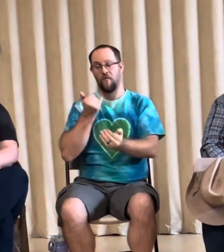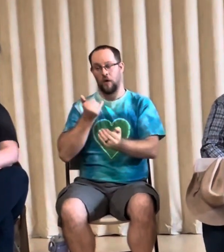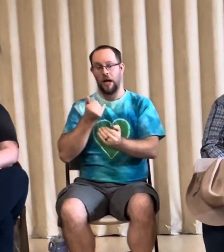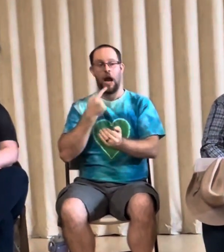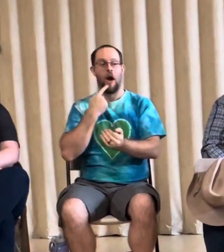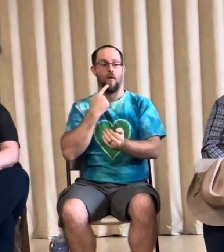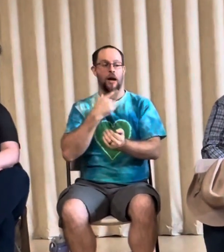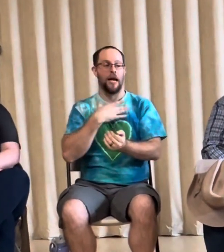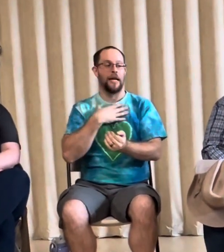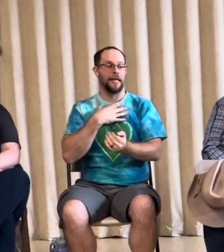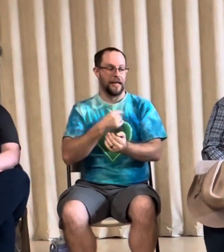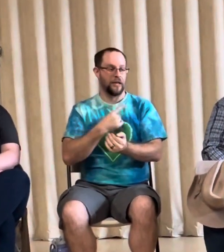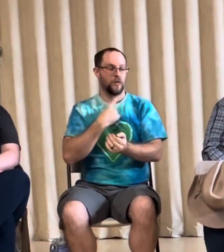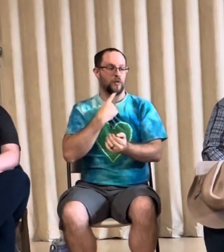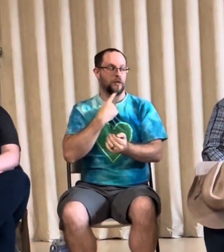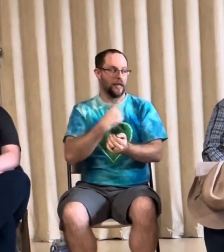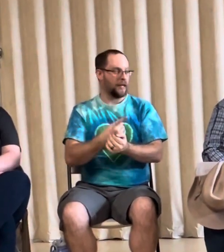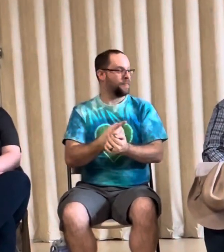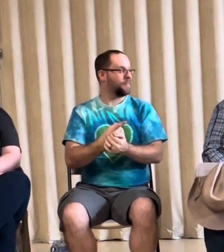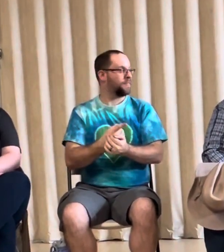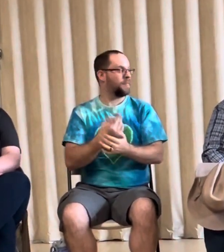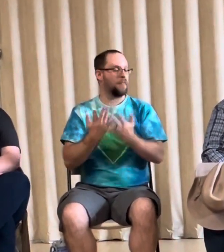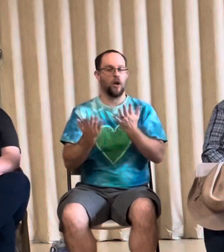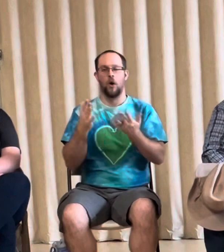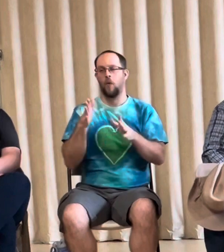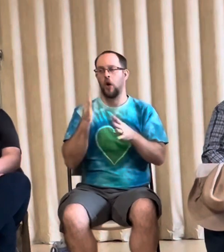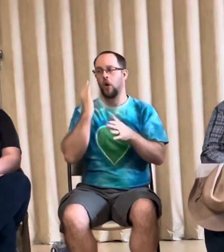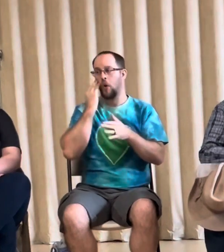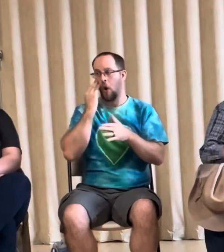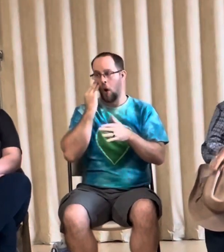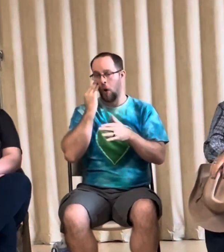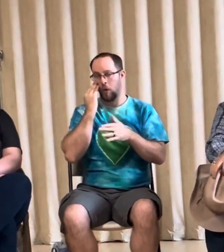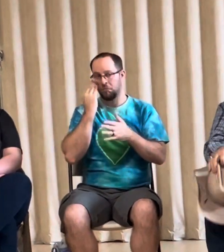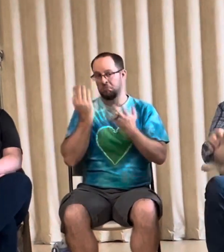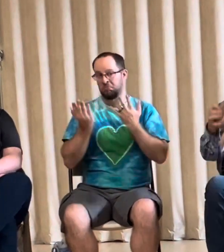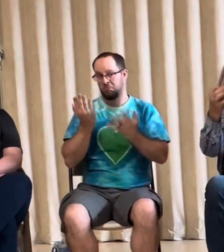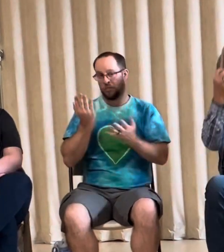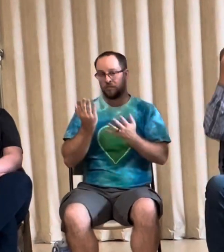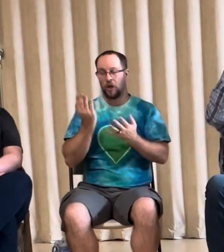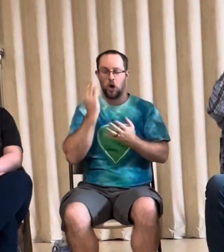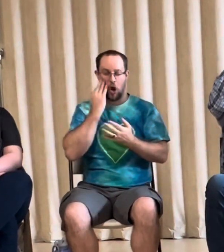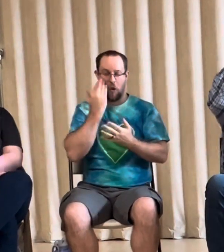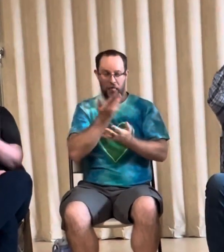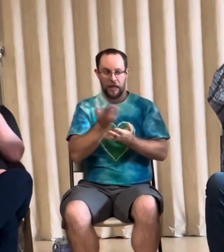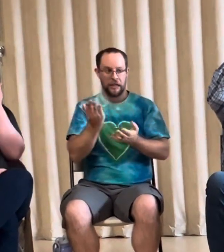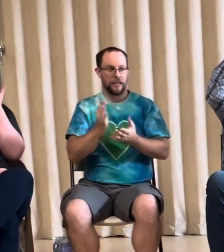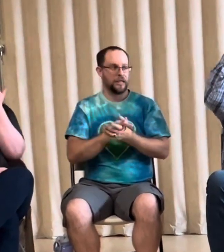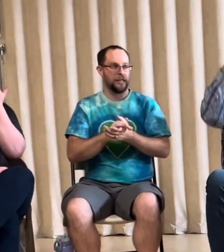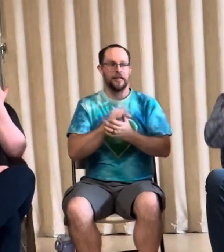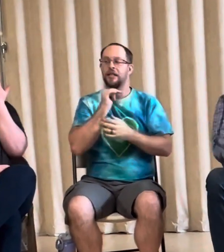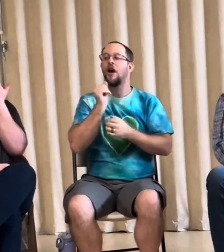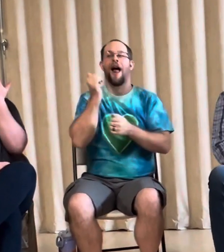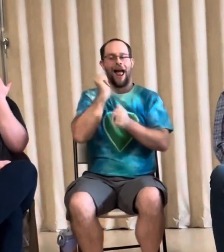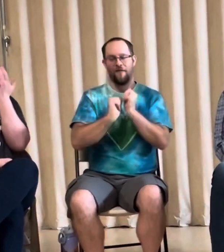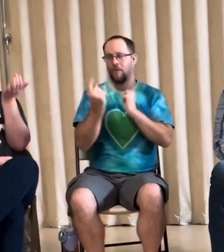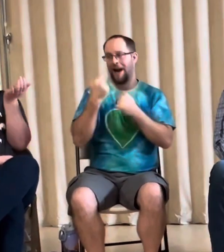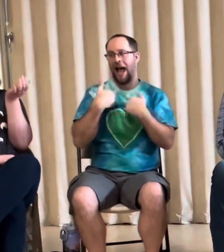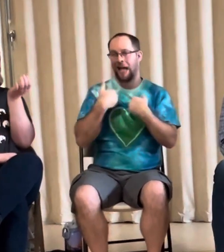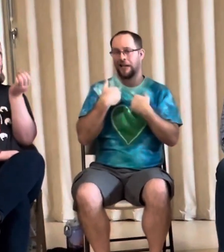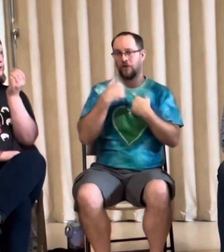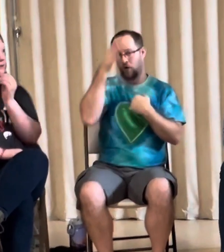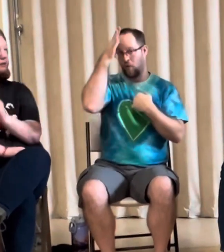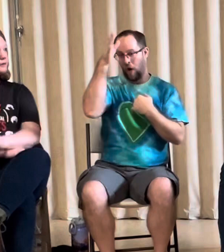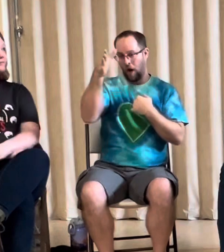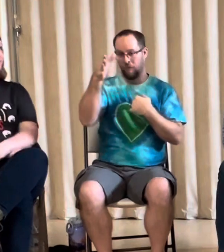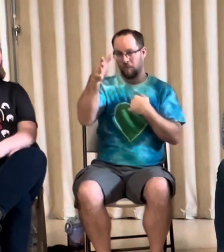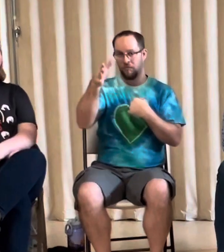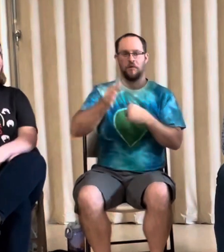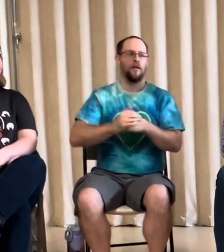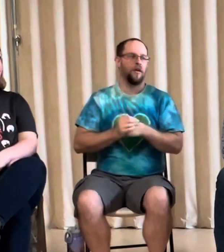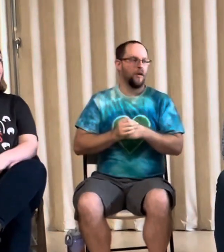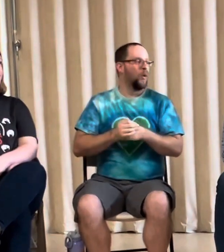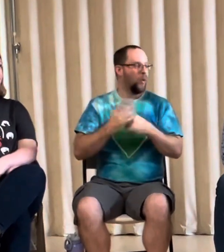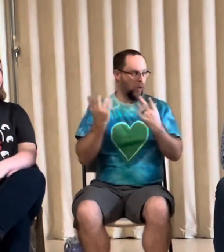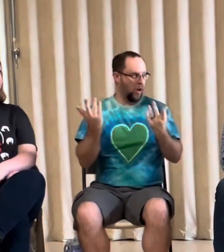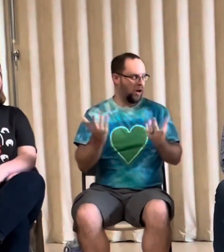this, you might already know this. I mean, do you know this? Not everybody has a grandpa. Whoa!